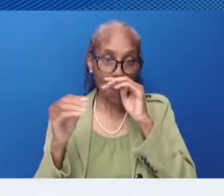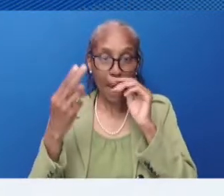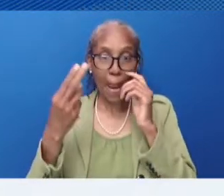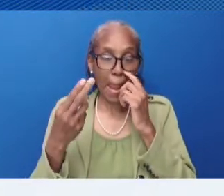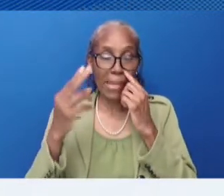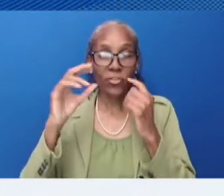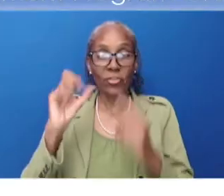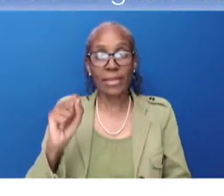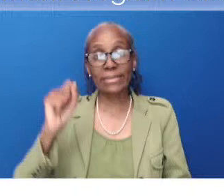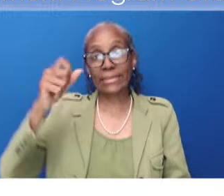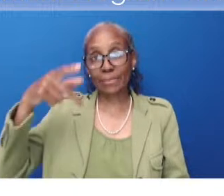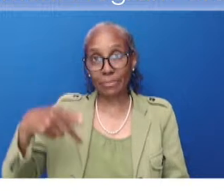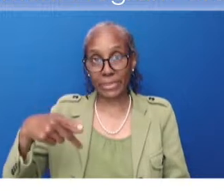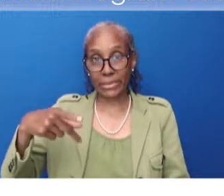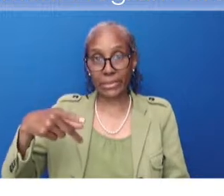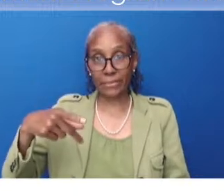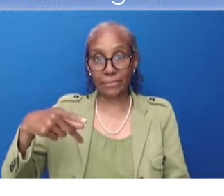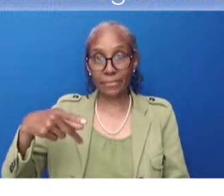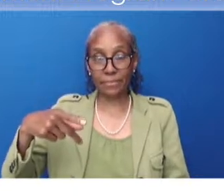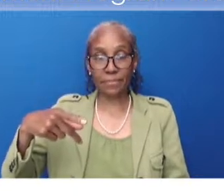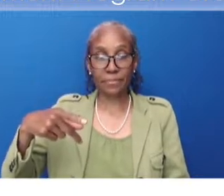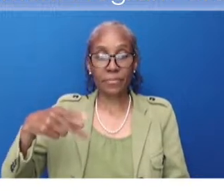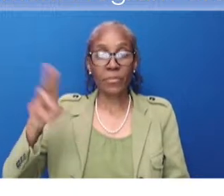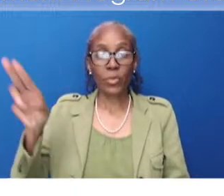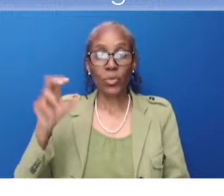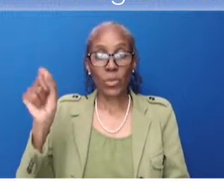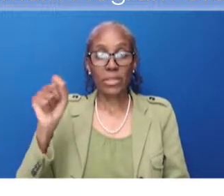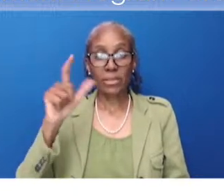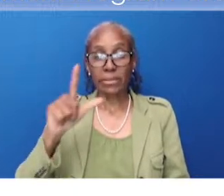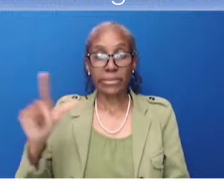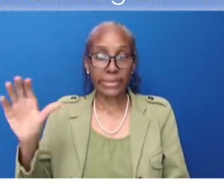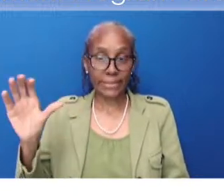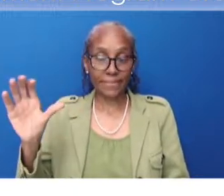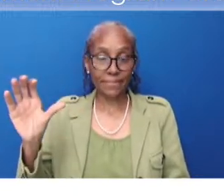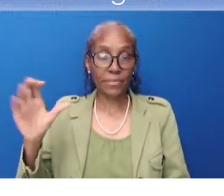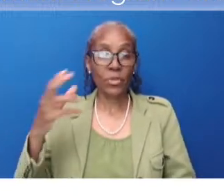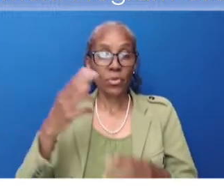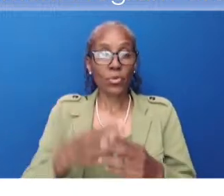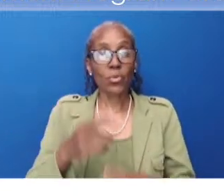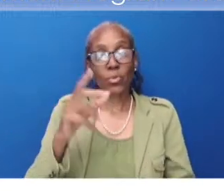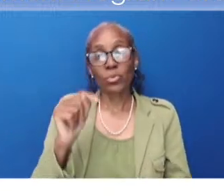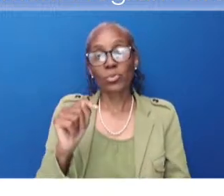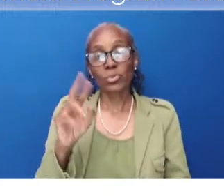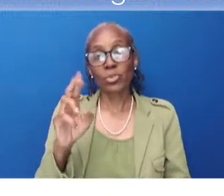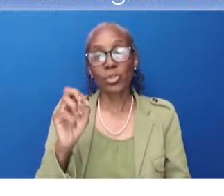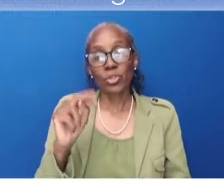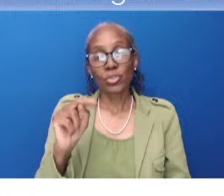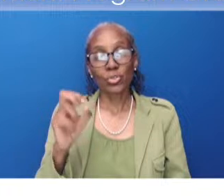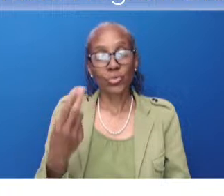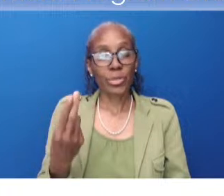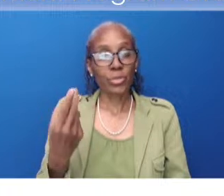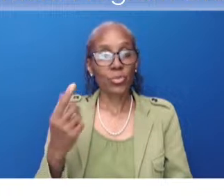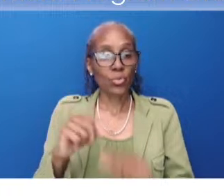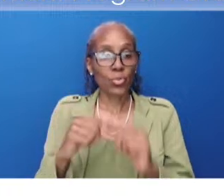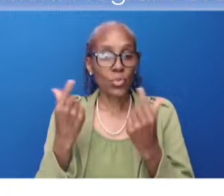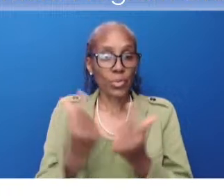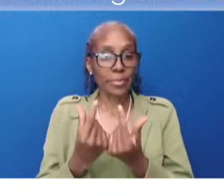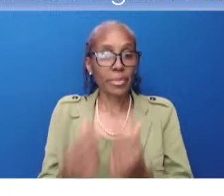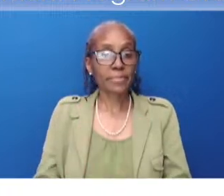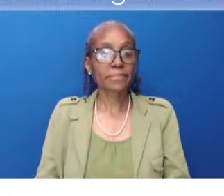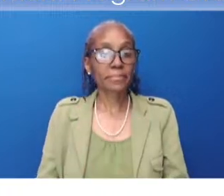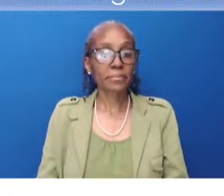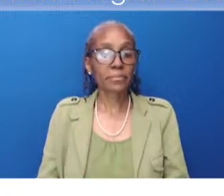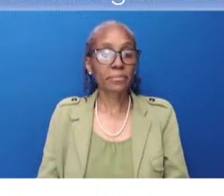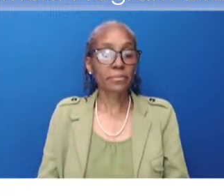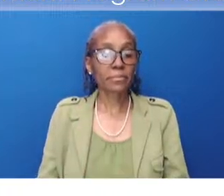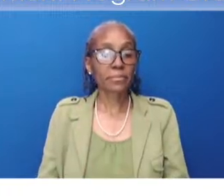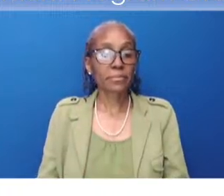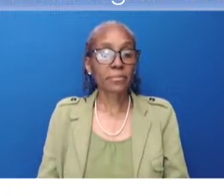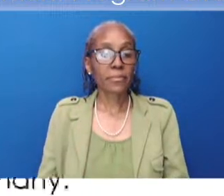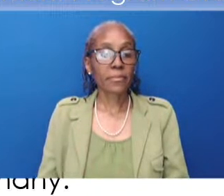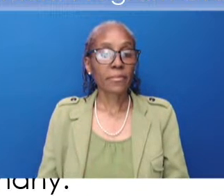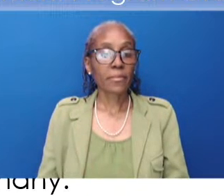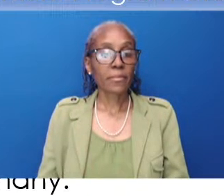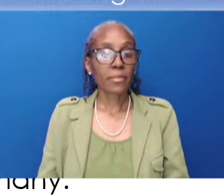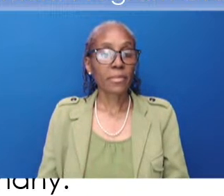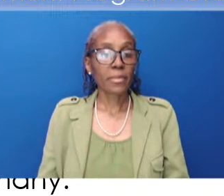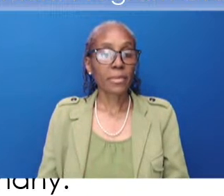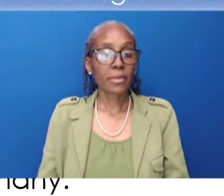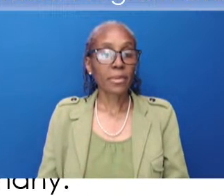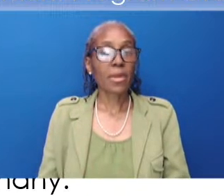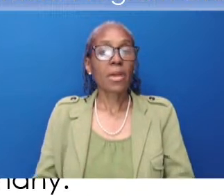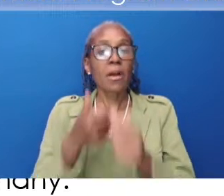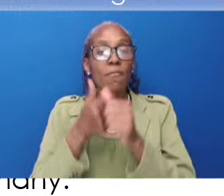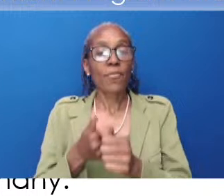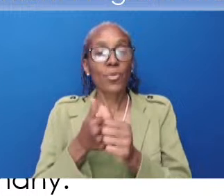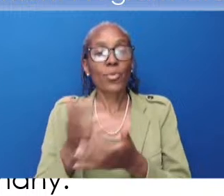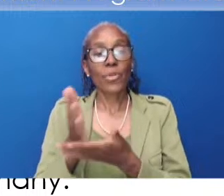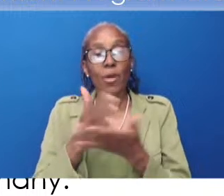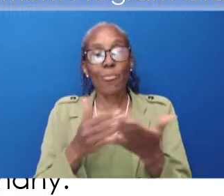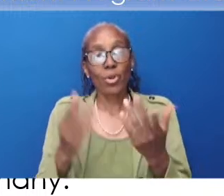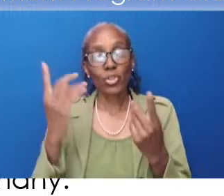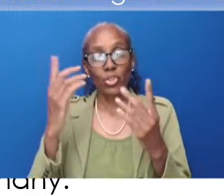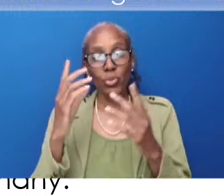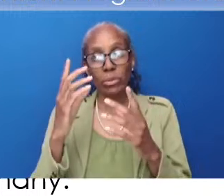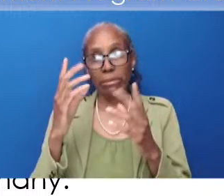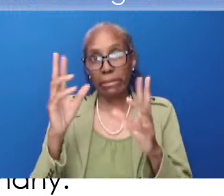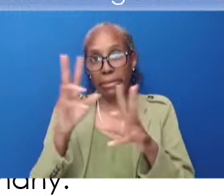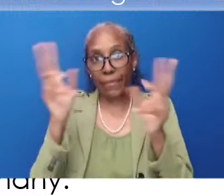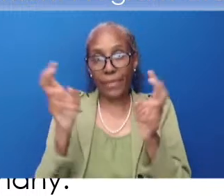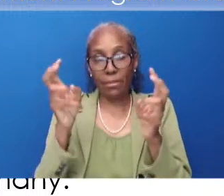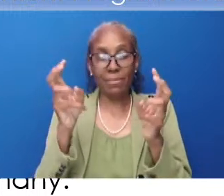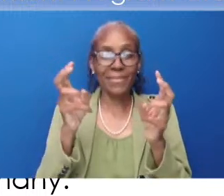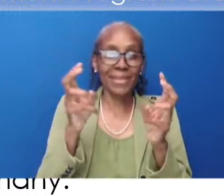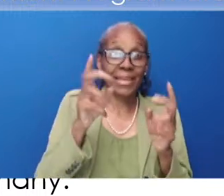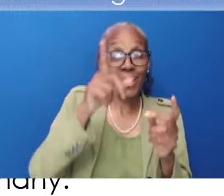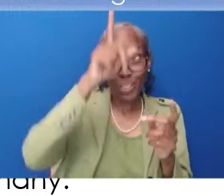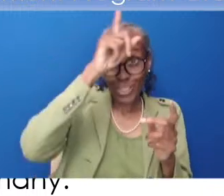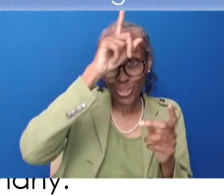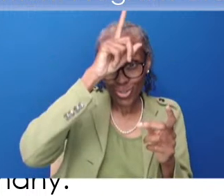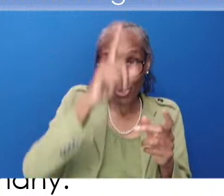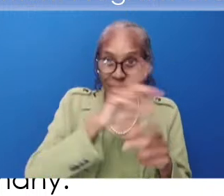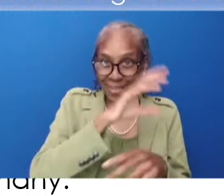THIS IS FOR A COMPANY HSP U.S.